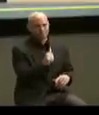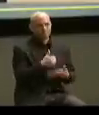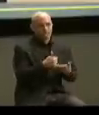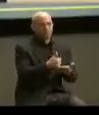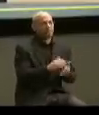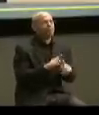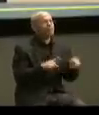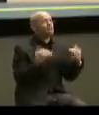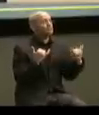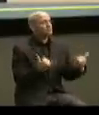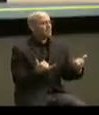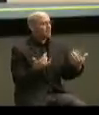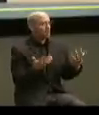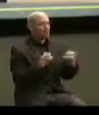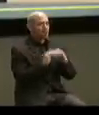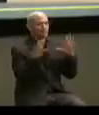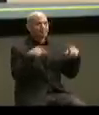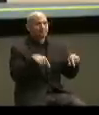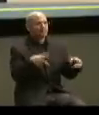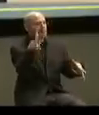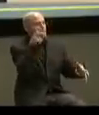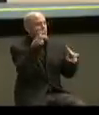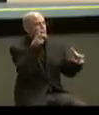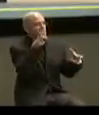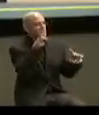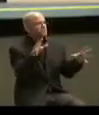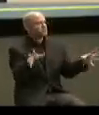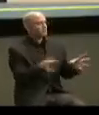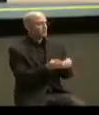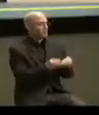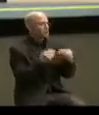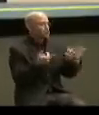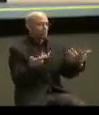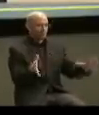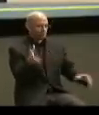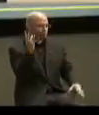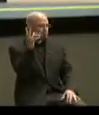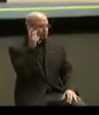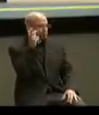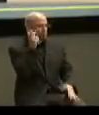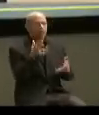WHAT WE WANTED TO DO NOW, THIS IS THE LISTENING SESSION.